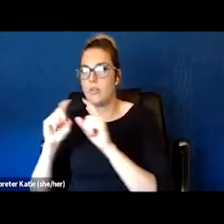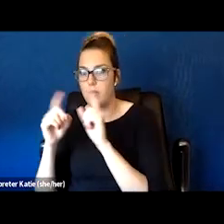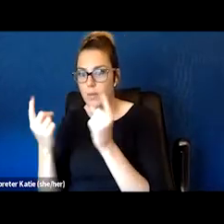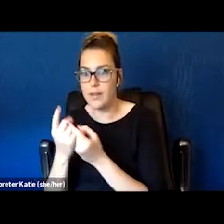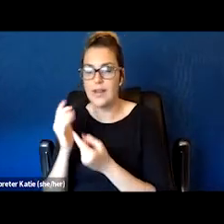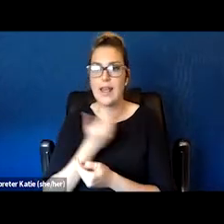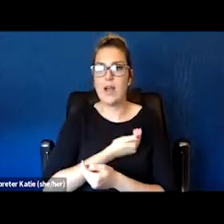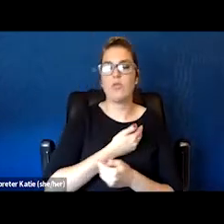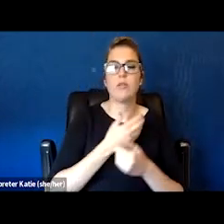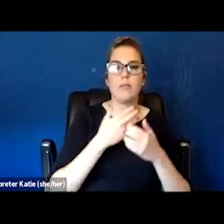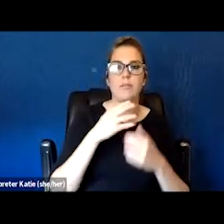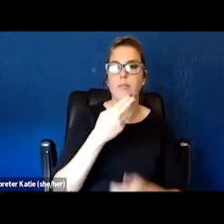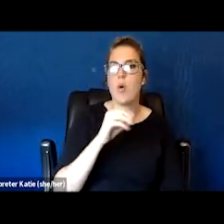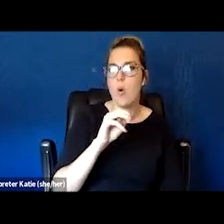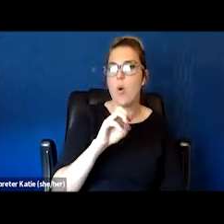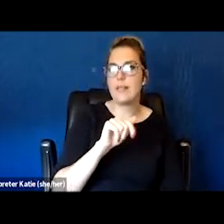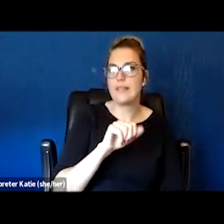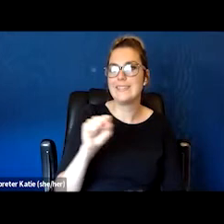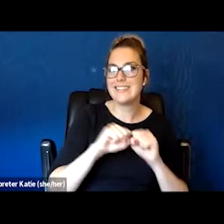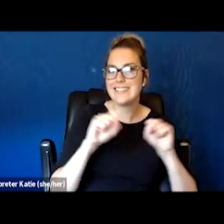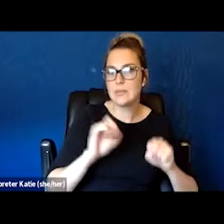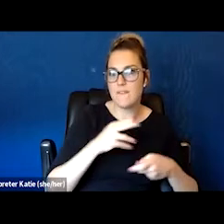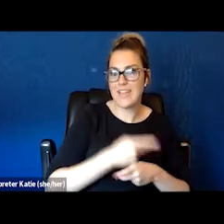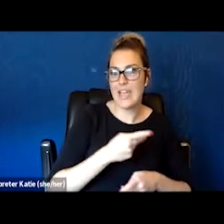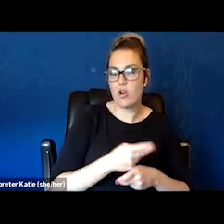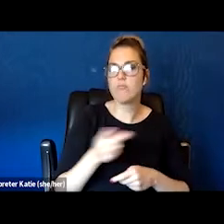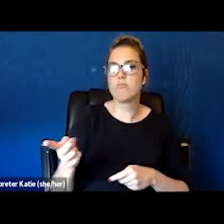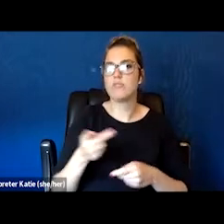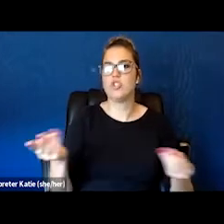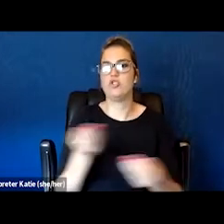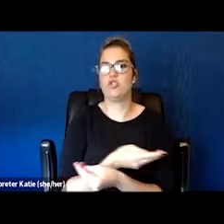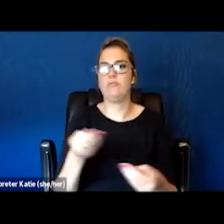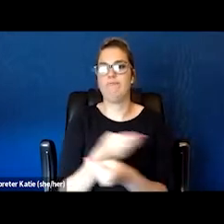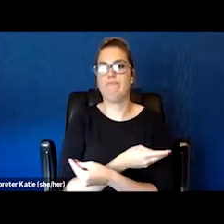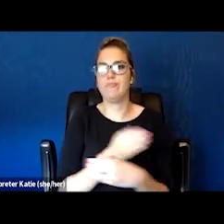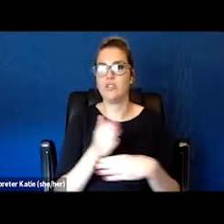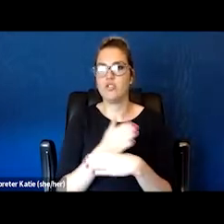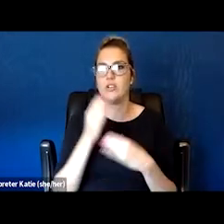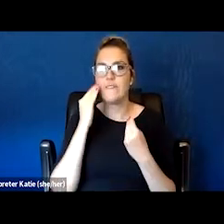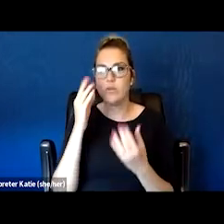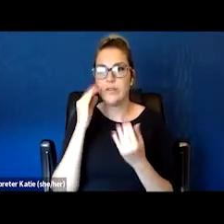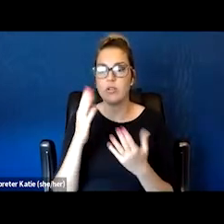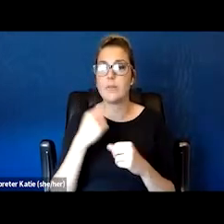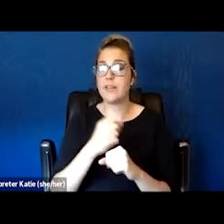So the goal of that is so we can ensure continuity of care between our clients and within providers.